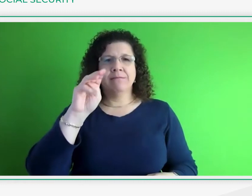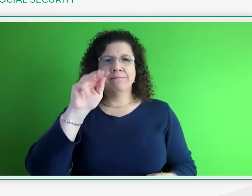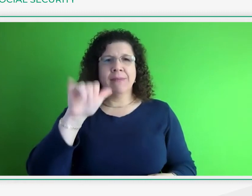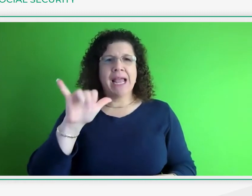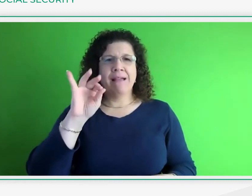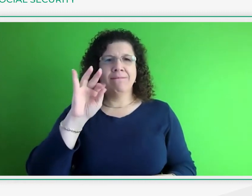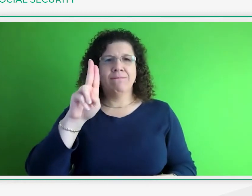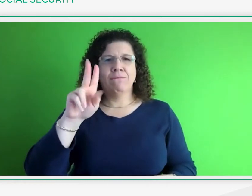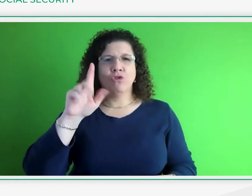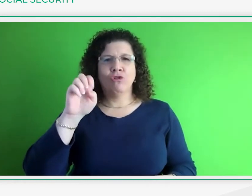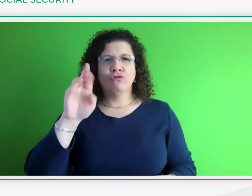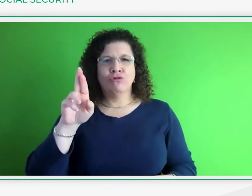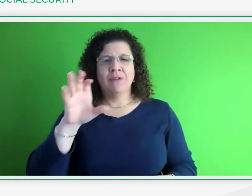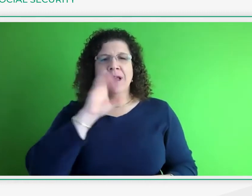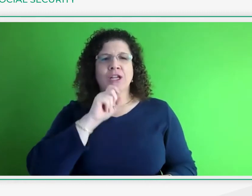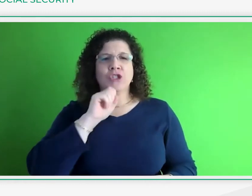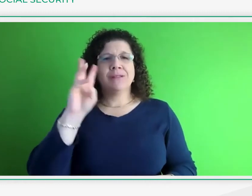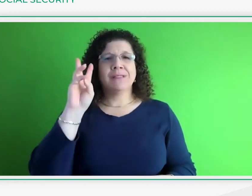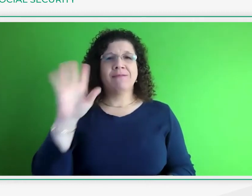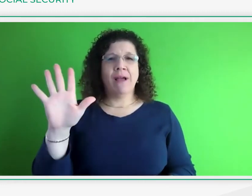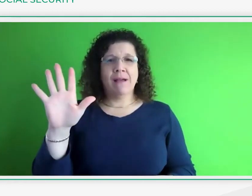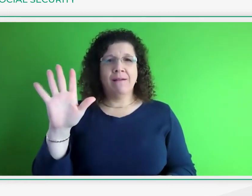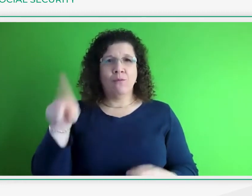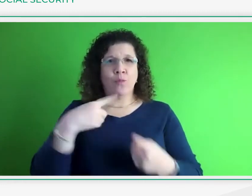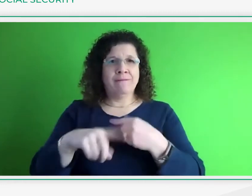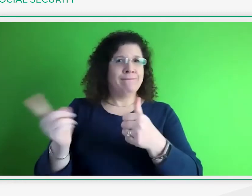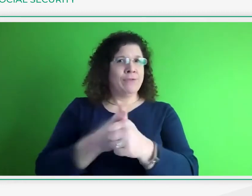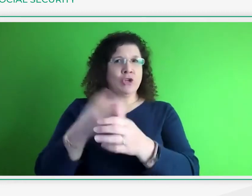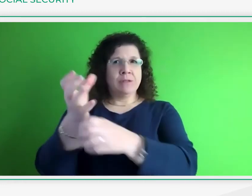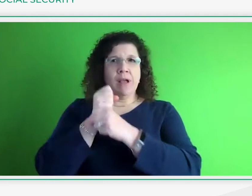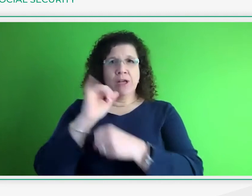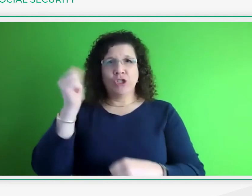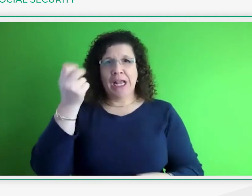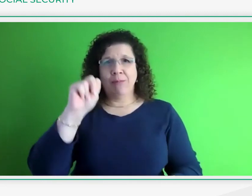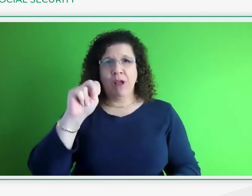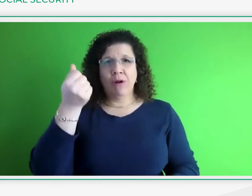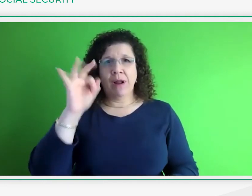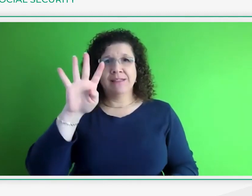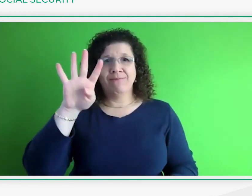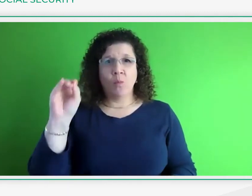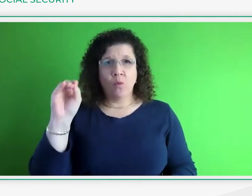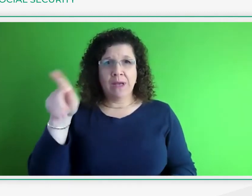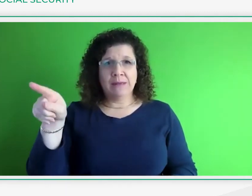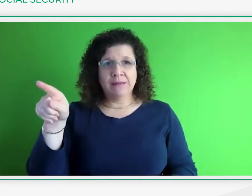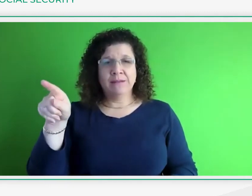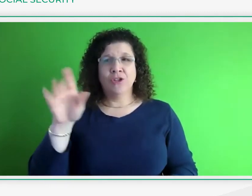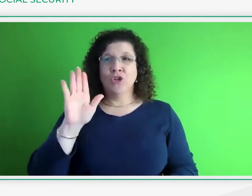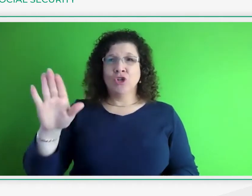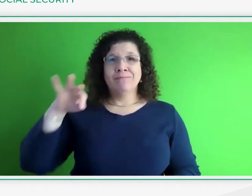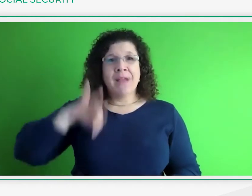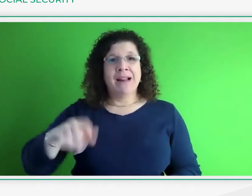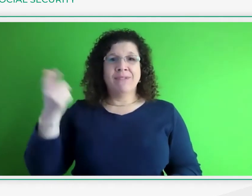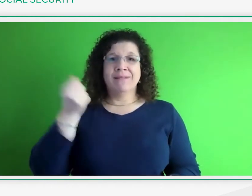And now Ida May Fuller, she was 65 at the time, received her first monthly amount in